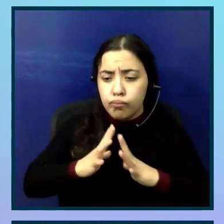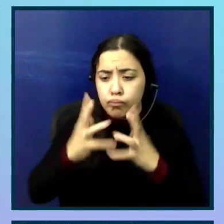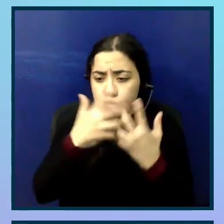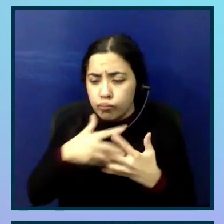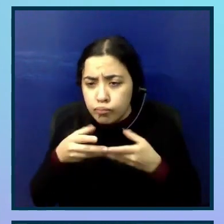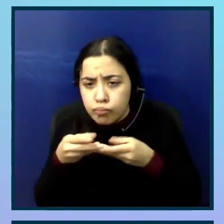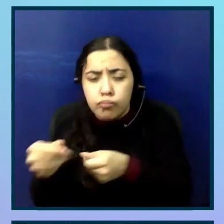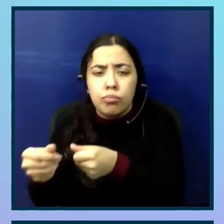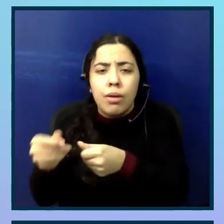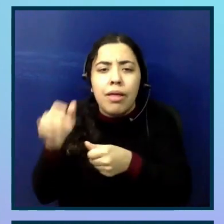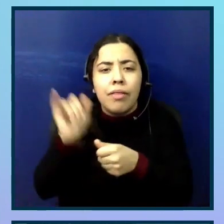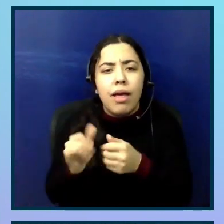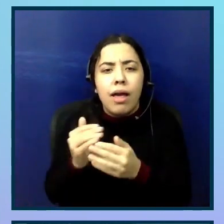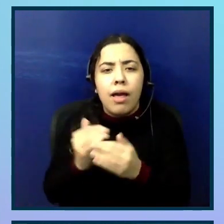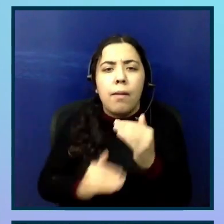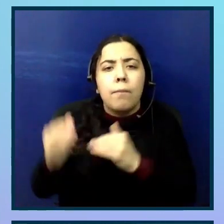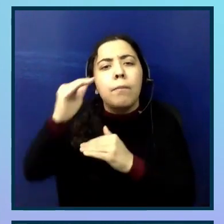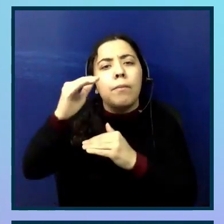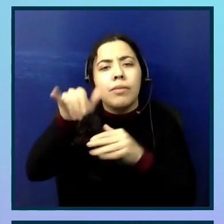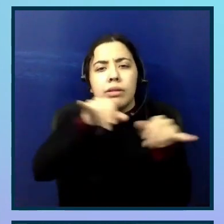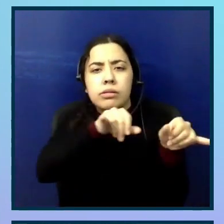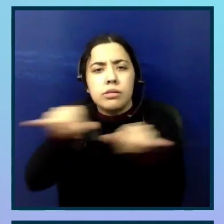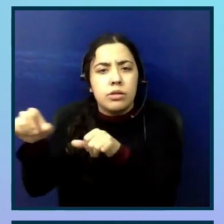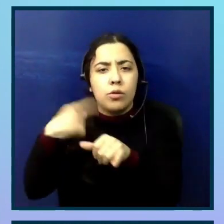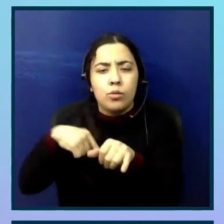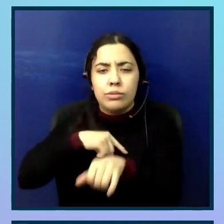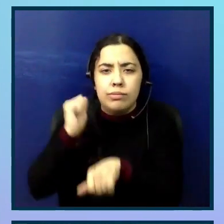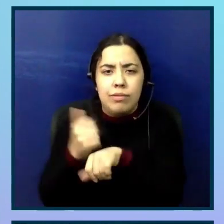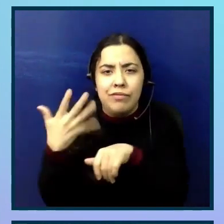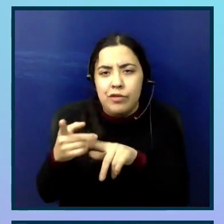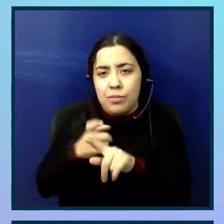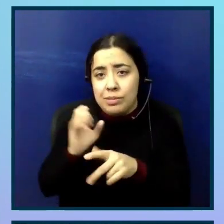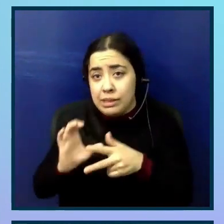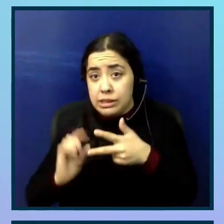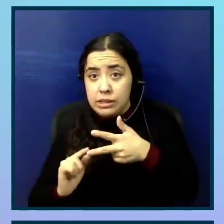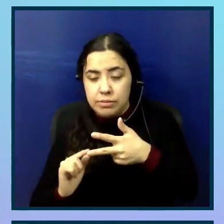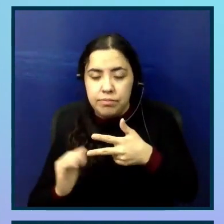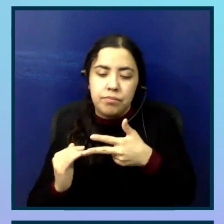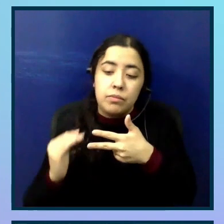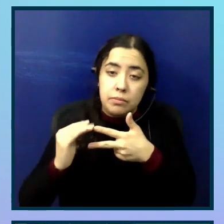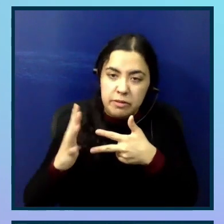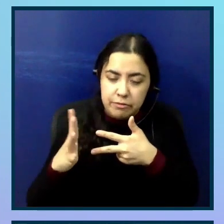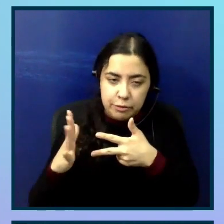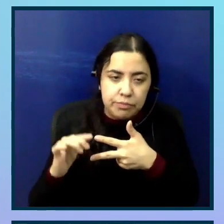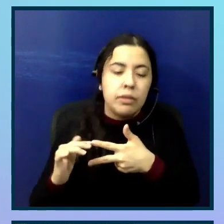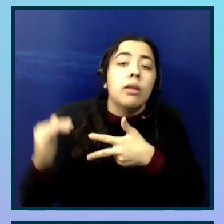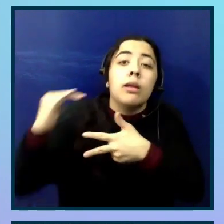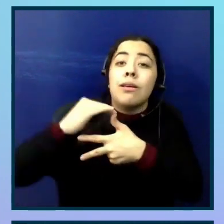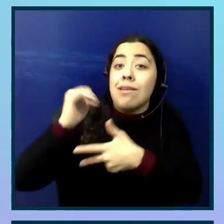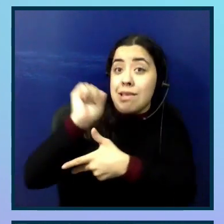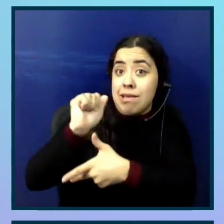sort of that standard baseline that we set. And A is that, is incentivizing teams